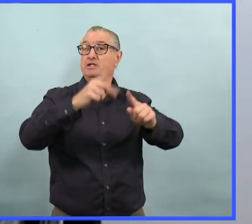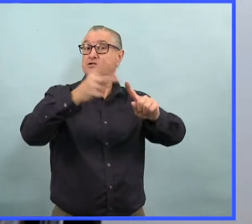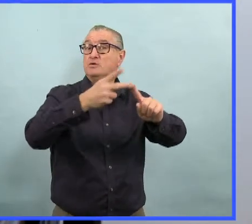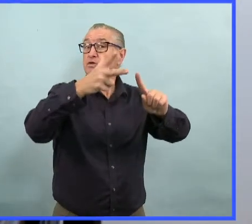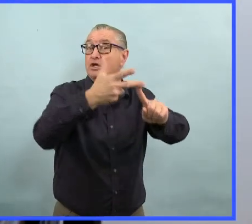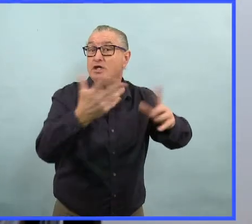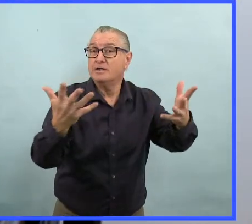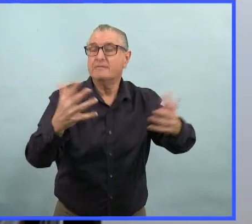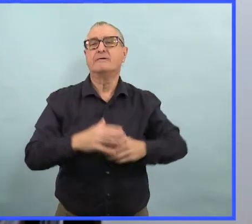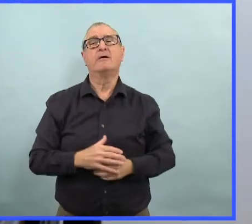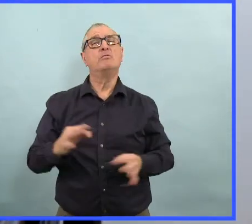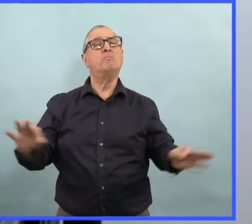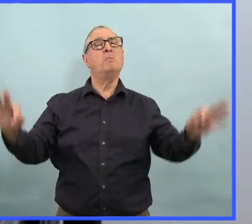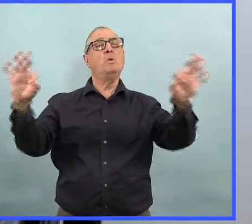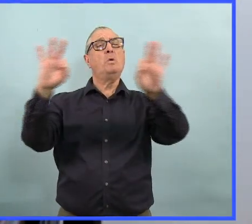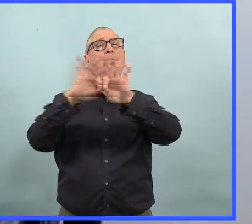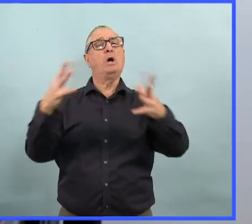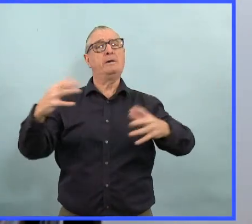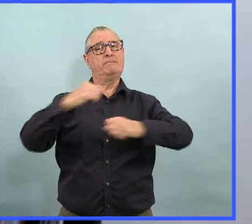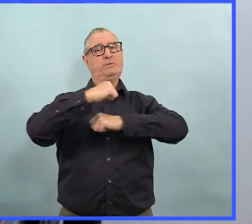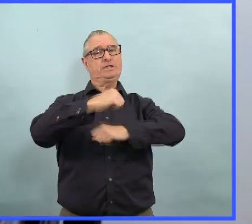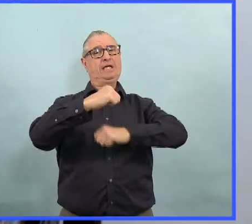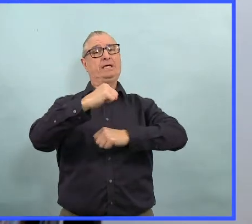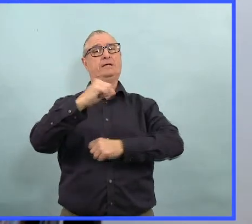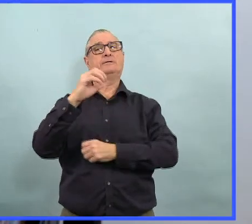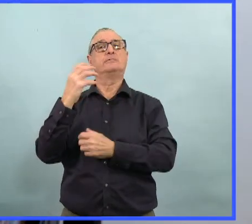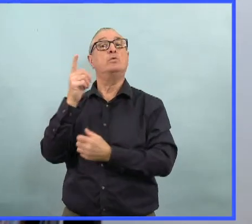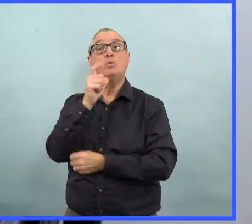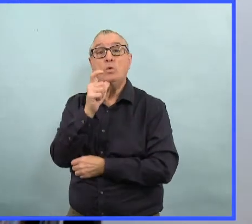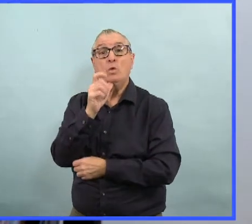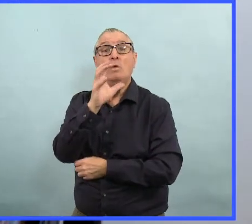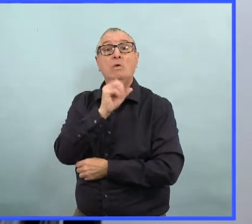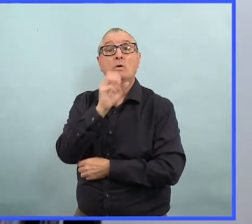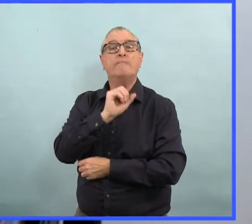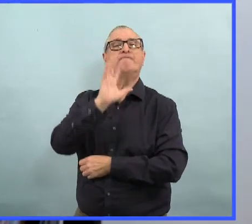i would like to spend today a few minutes highlighting some of the latest biomedical